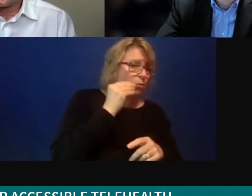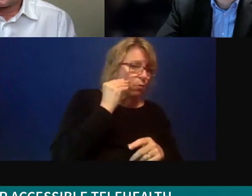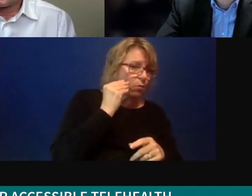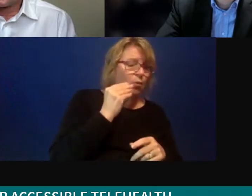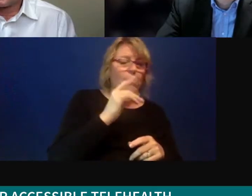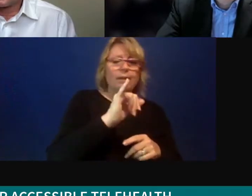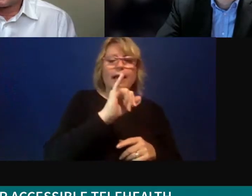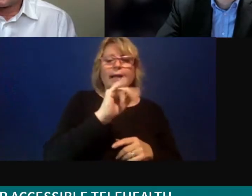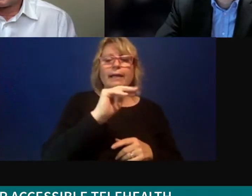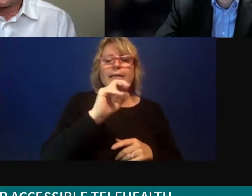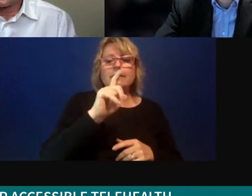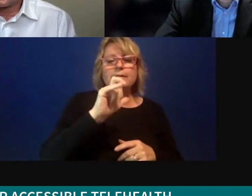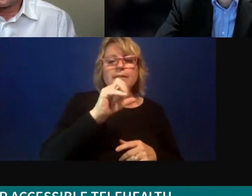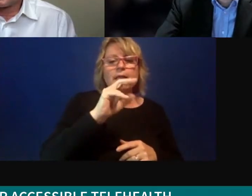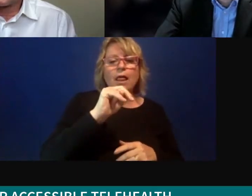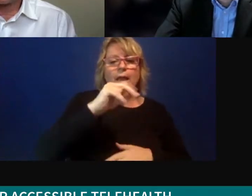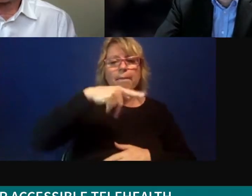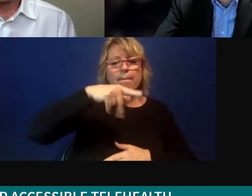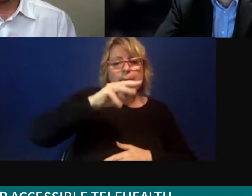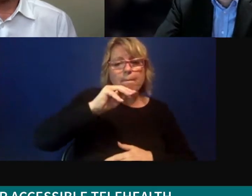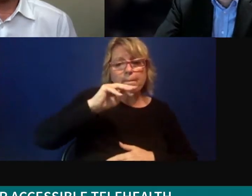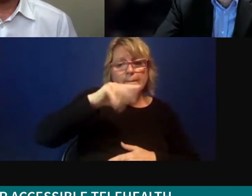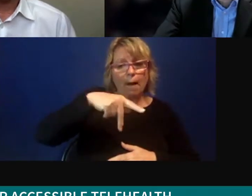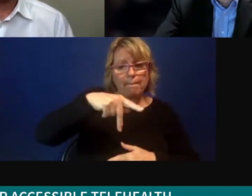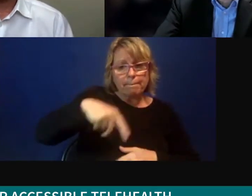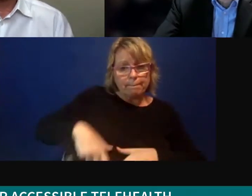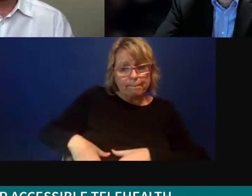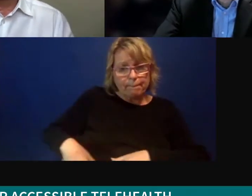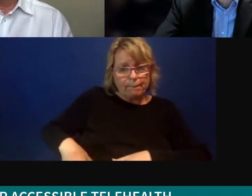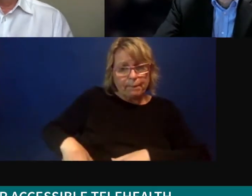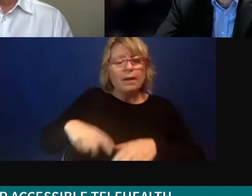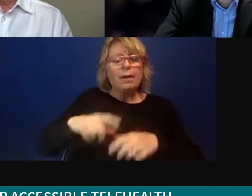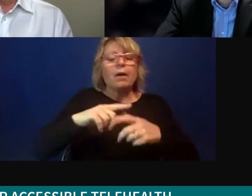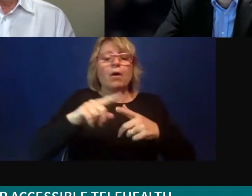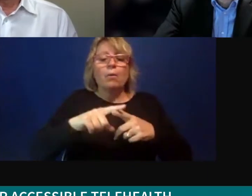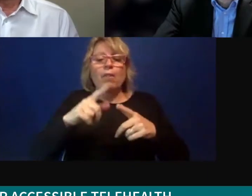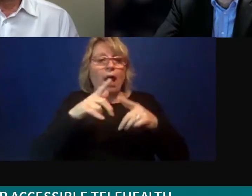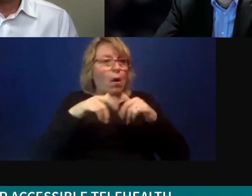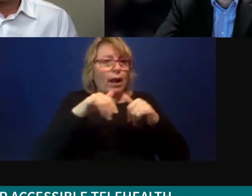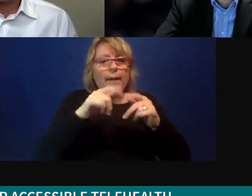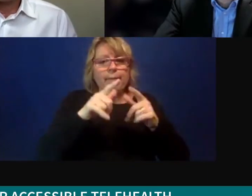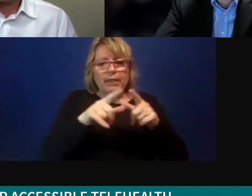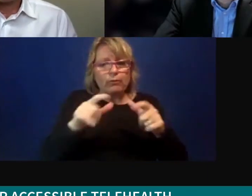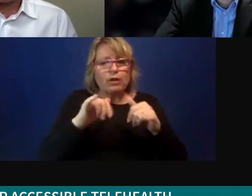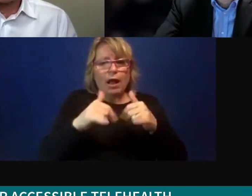for instance. Without some common language or some way to allow a user to be able to share that,